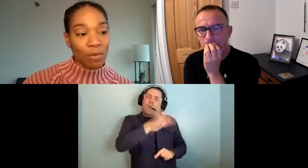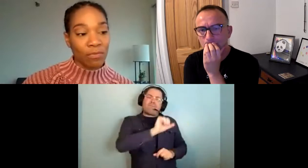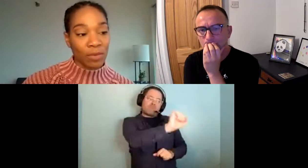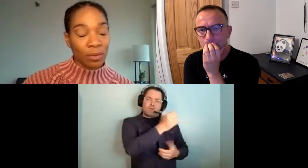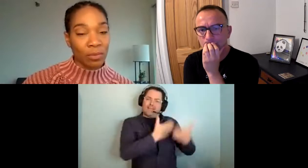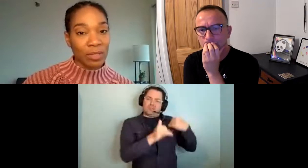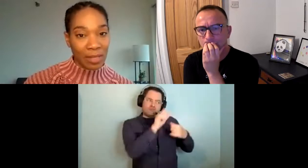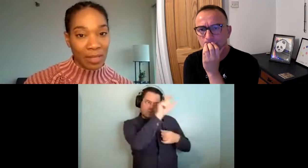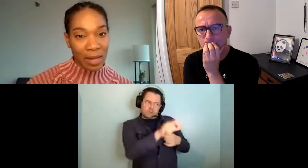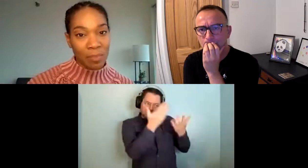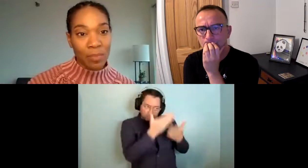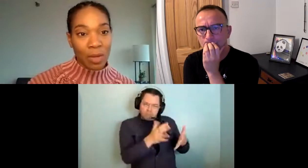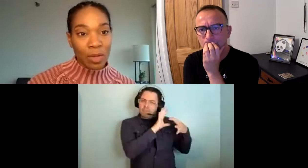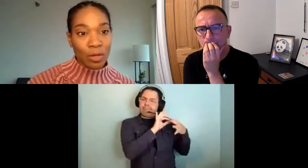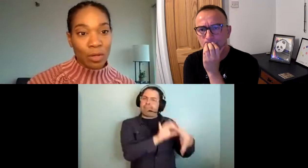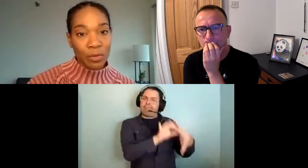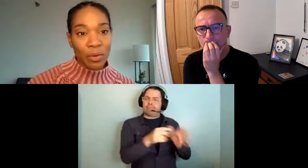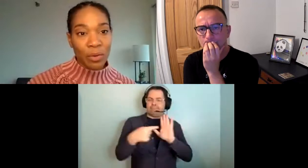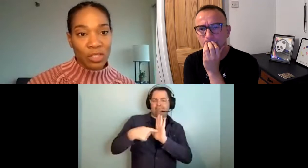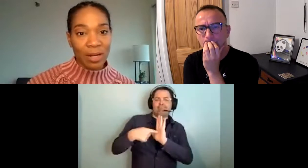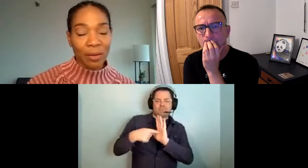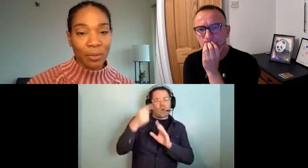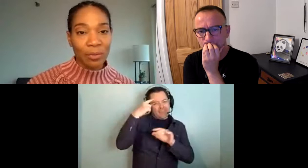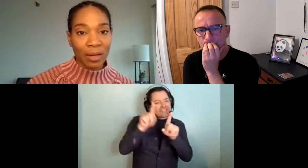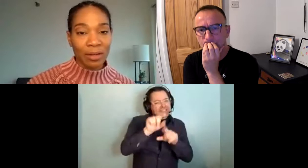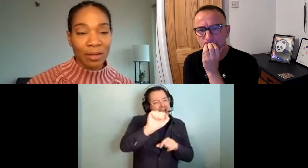because you can assist with_the narative and making